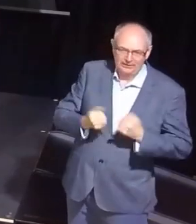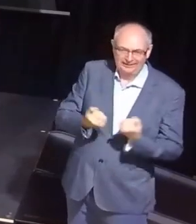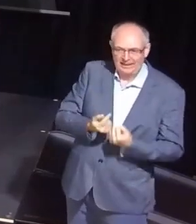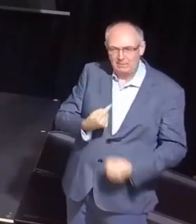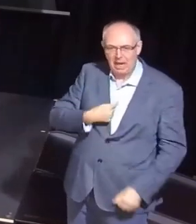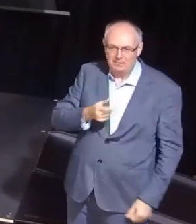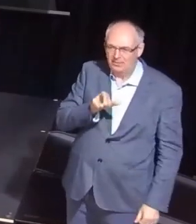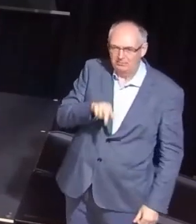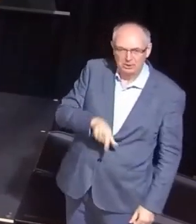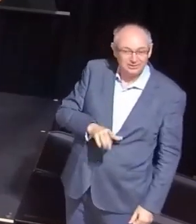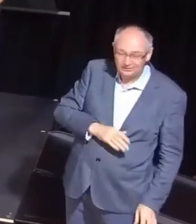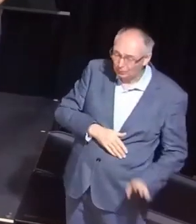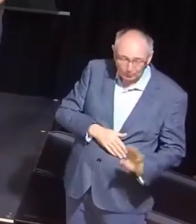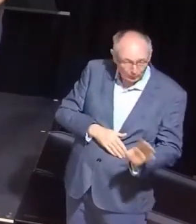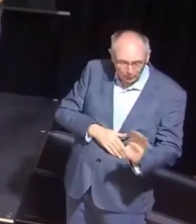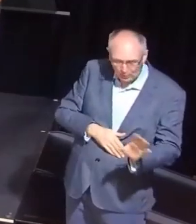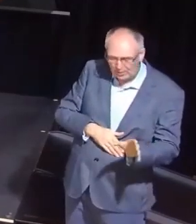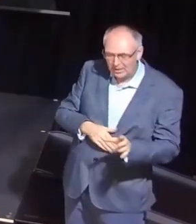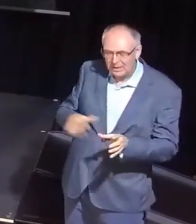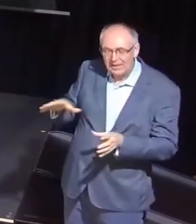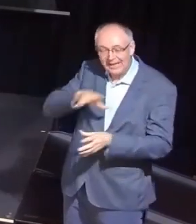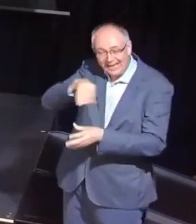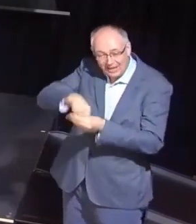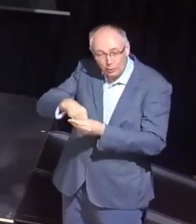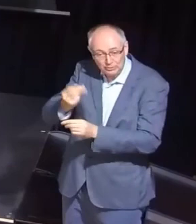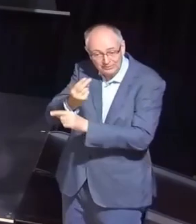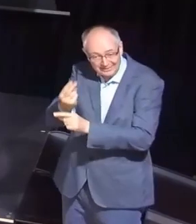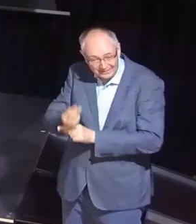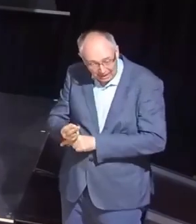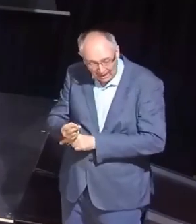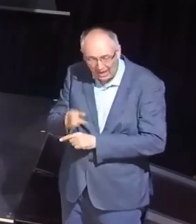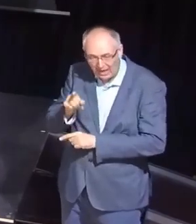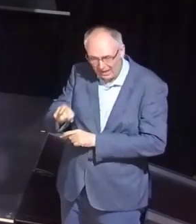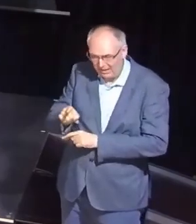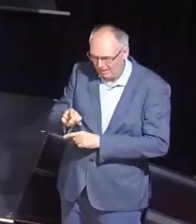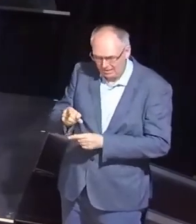Inclusive design is most effective when it's a natural part of everyone's thought process,